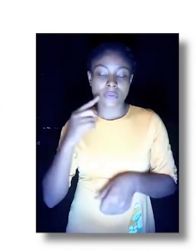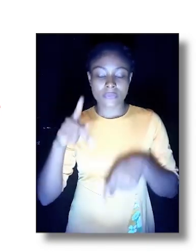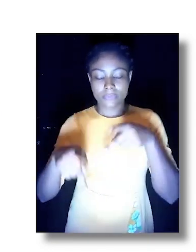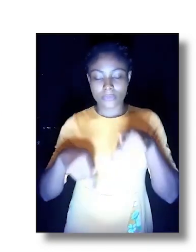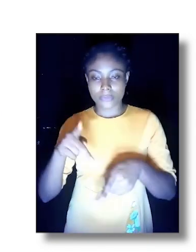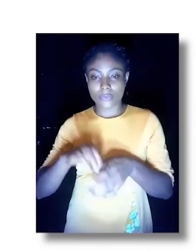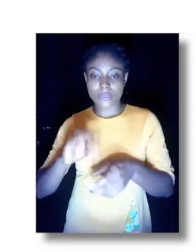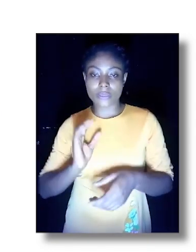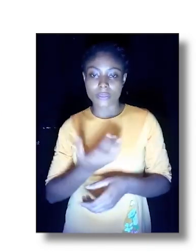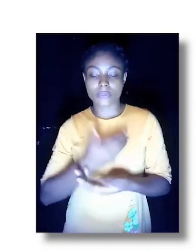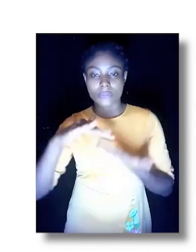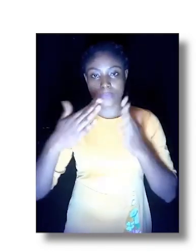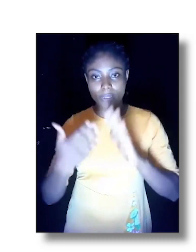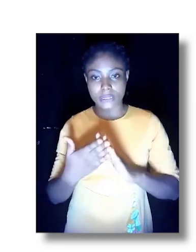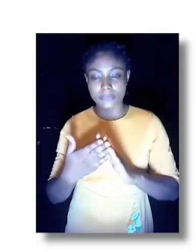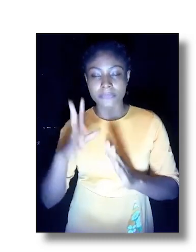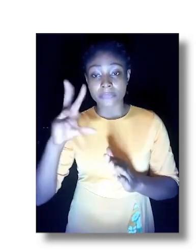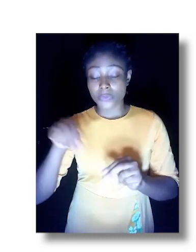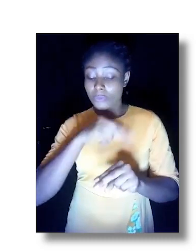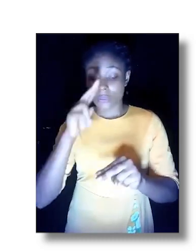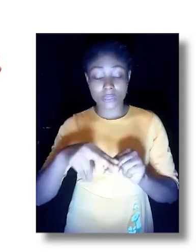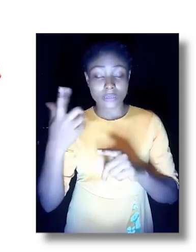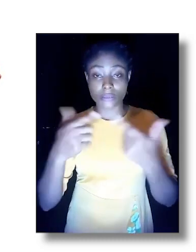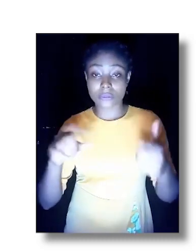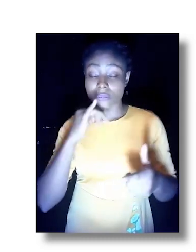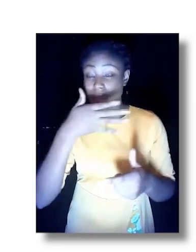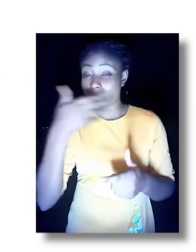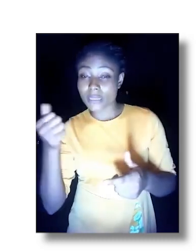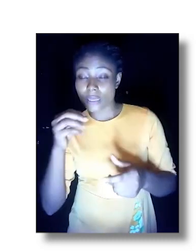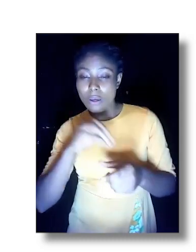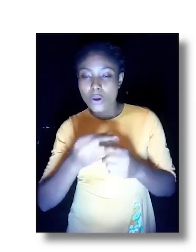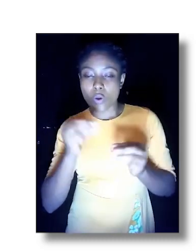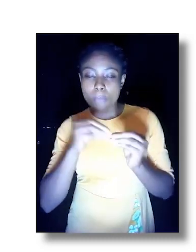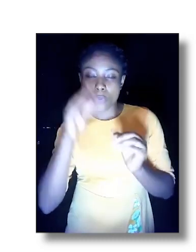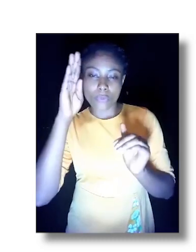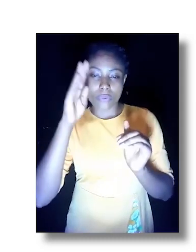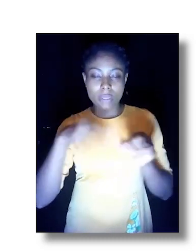No national signed language is better or more important than the other.